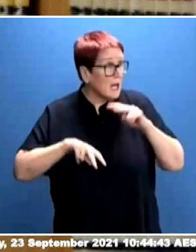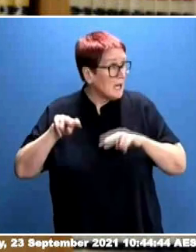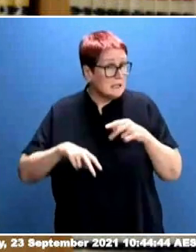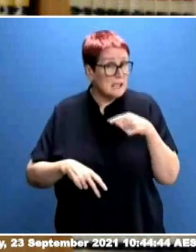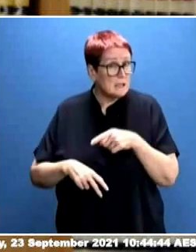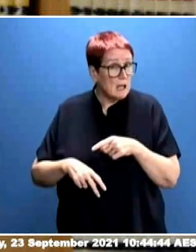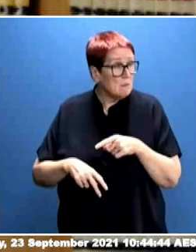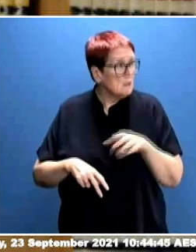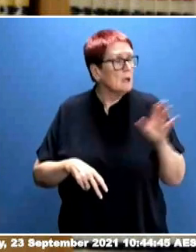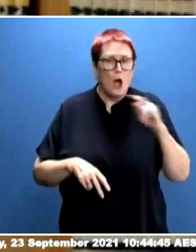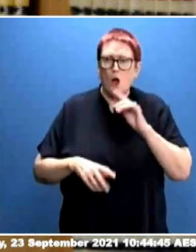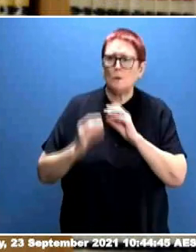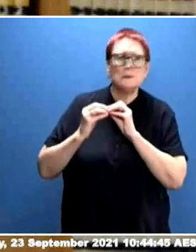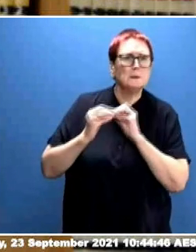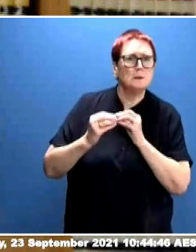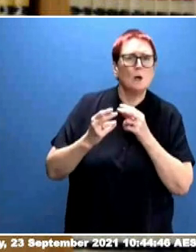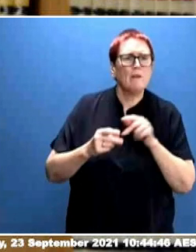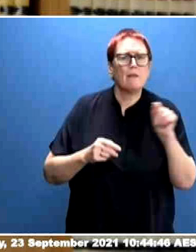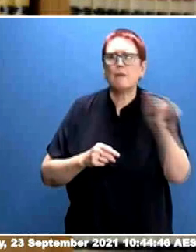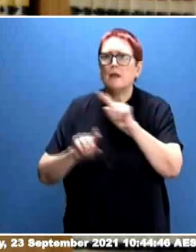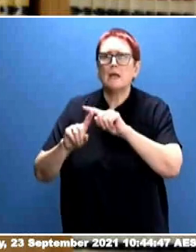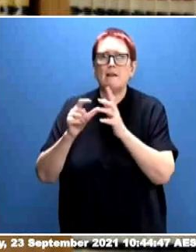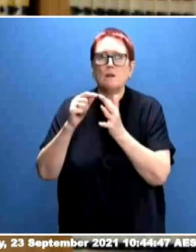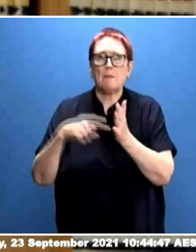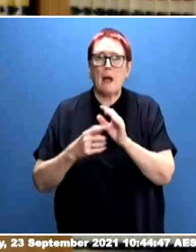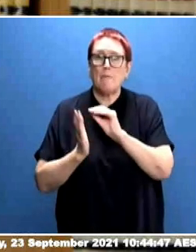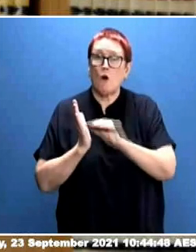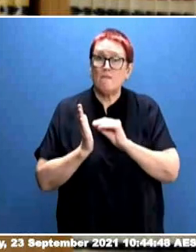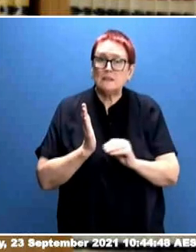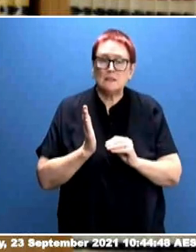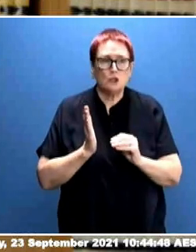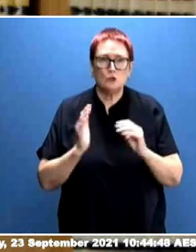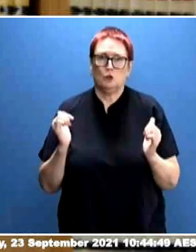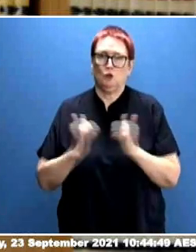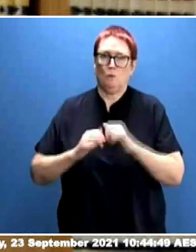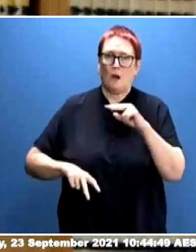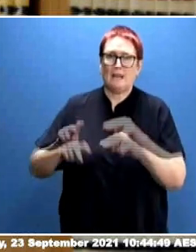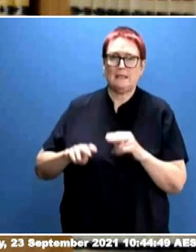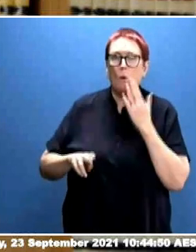then we collaborate with the Districts in order to arrange for assessments to occur whilst the child is in Secure Care.